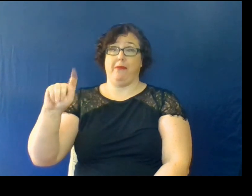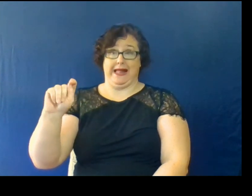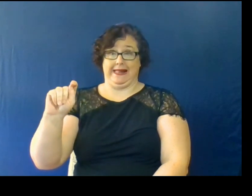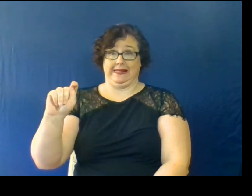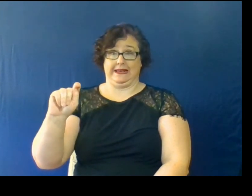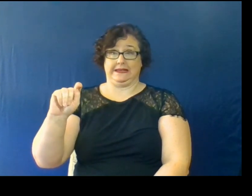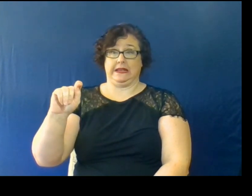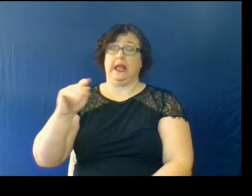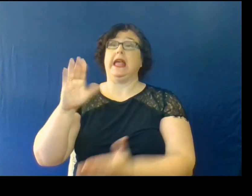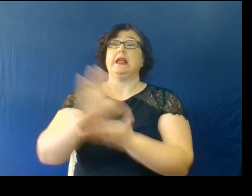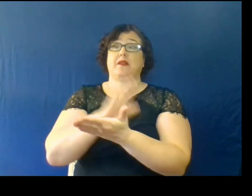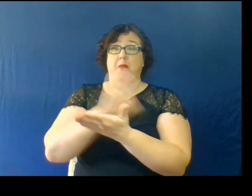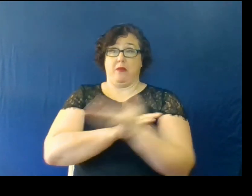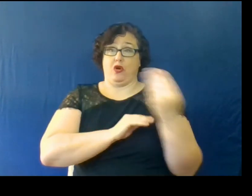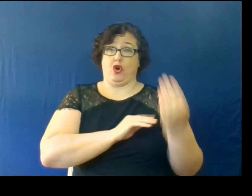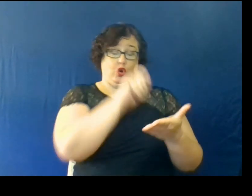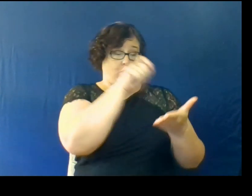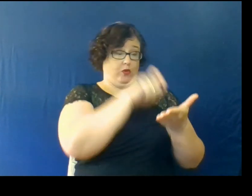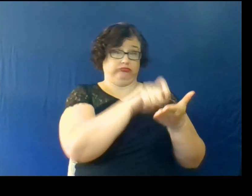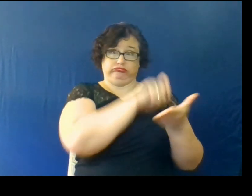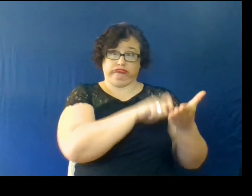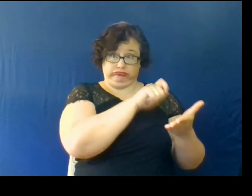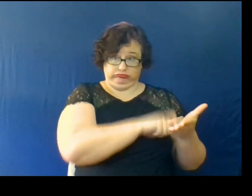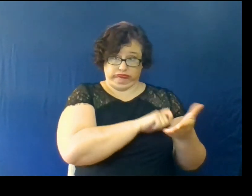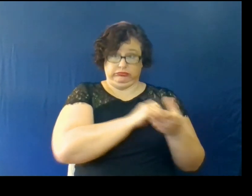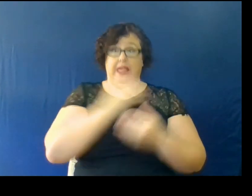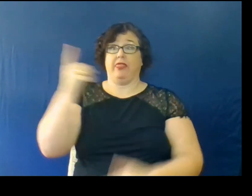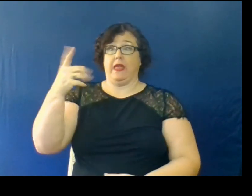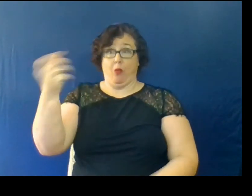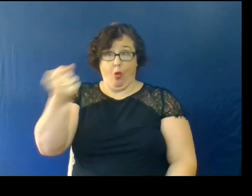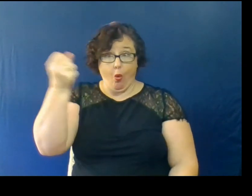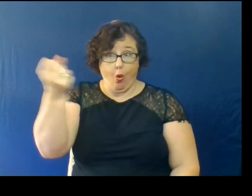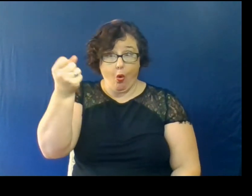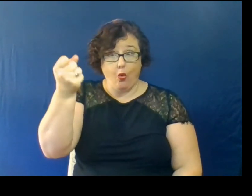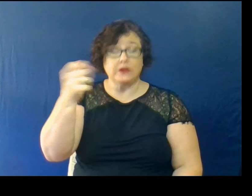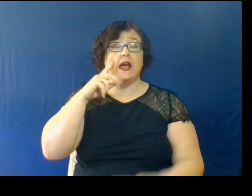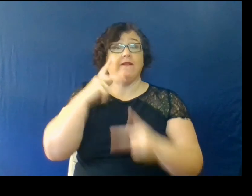what the problem is later. So I agree 100% with what Charlie said. Don't take no for an answer